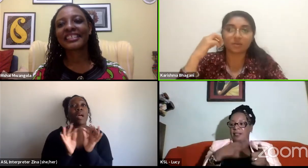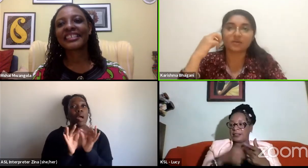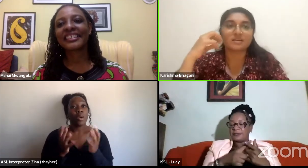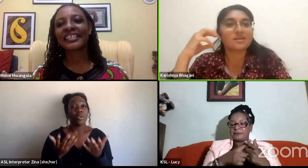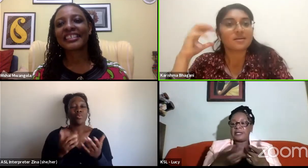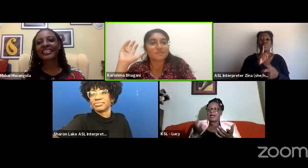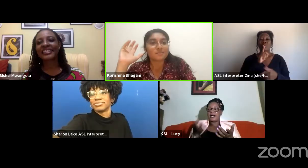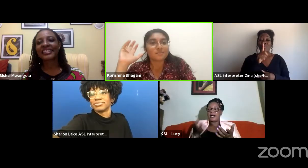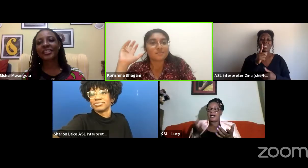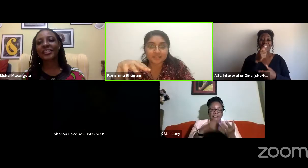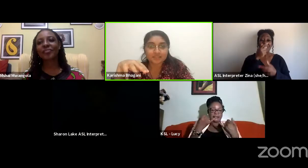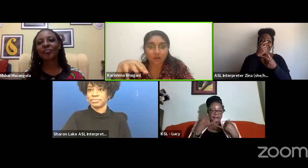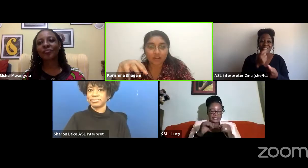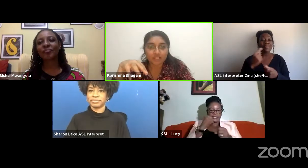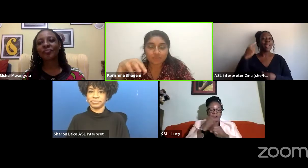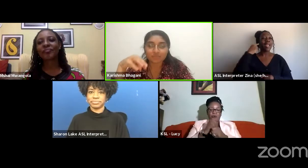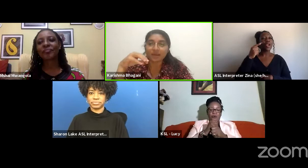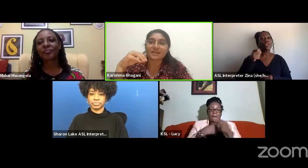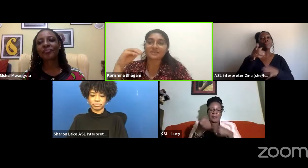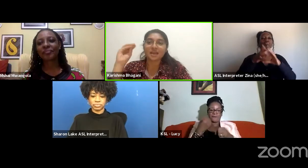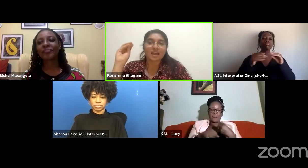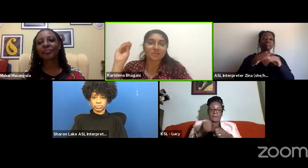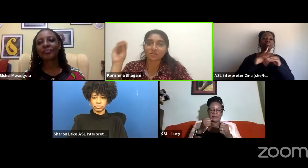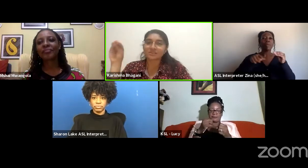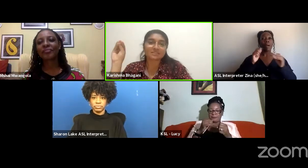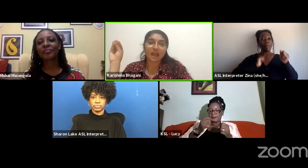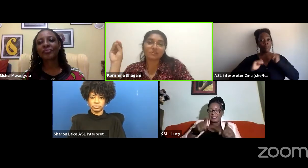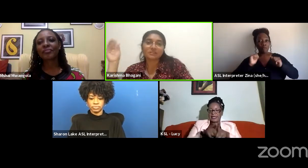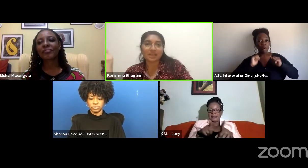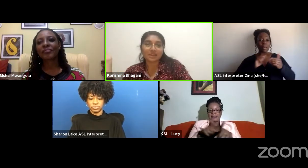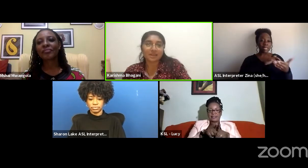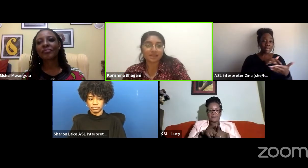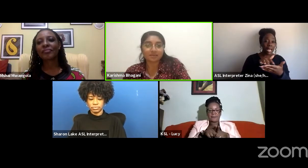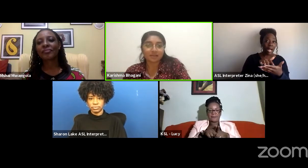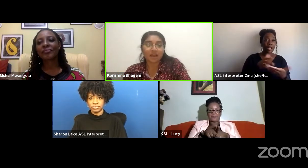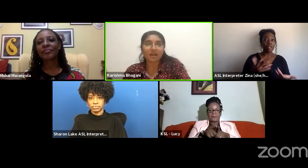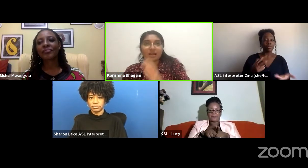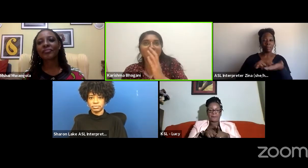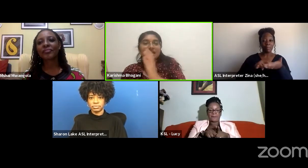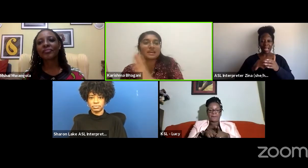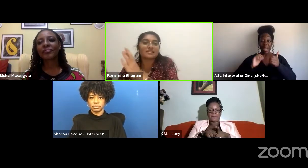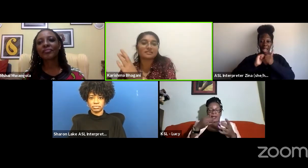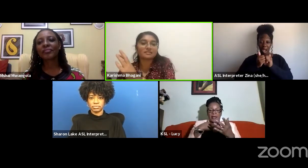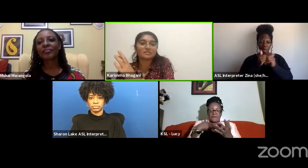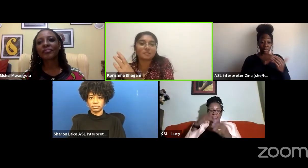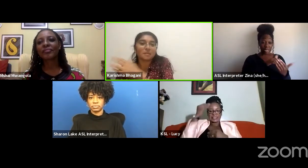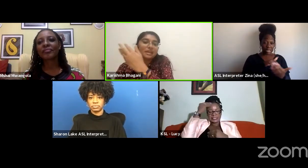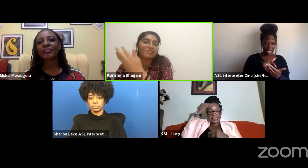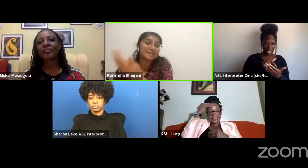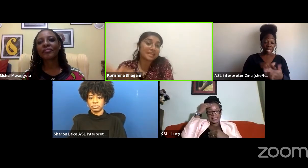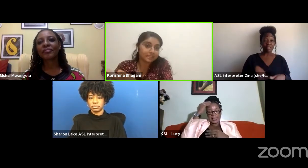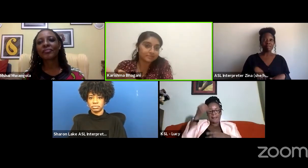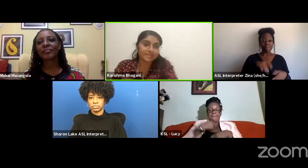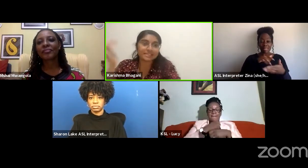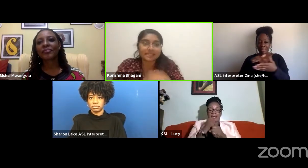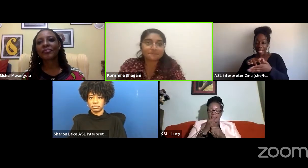about performance scholarship as just how to study the making of meaning basically.